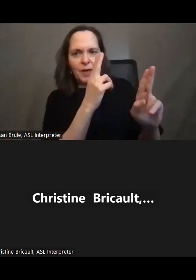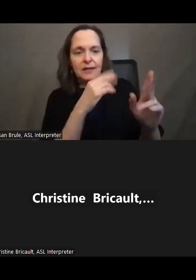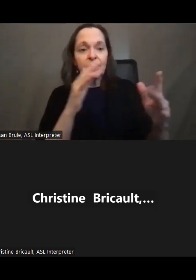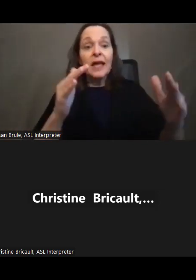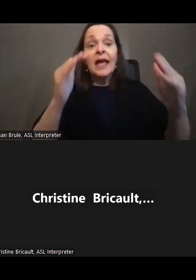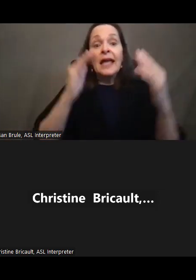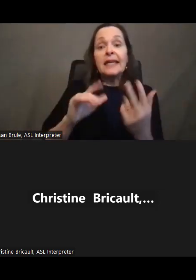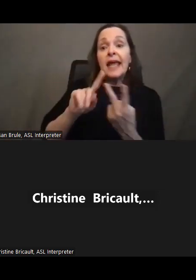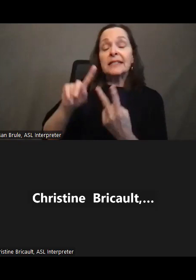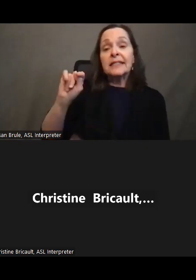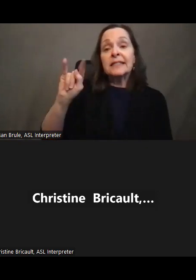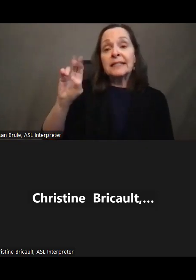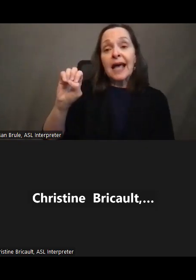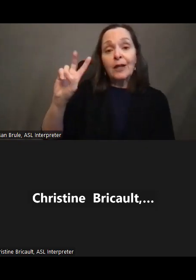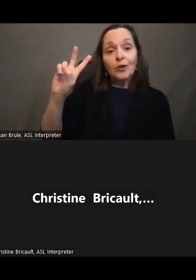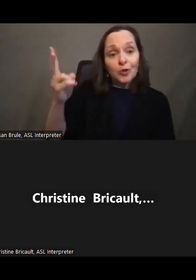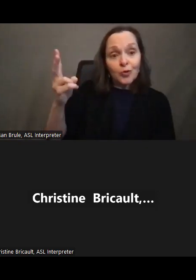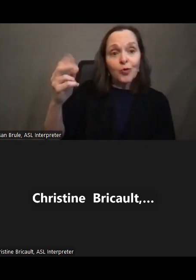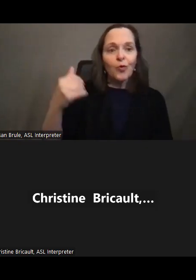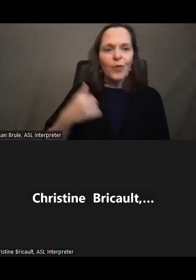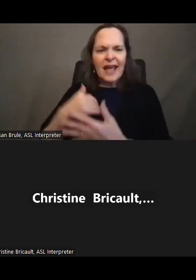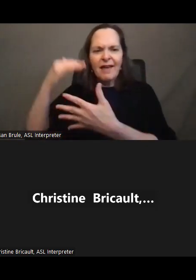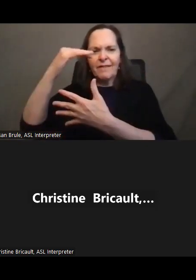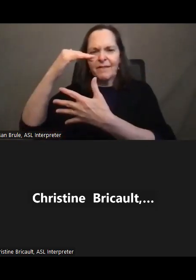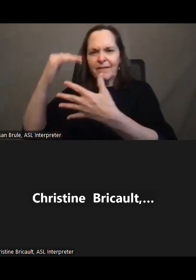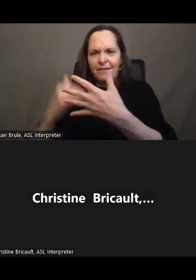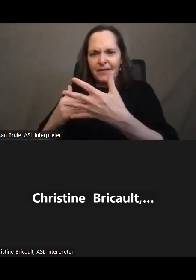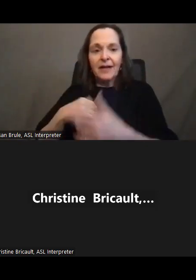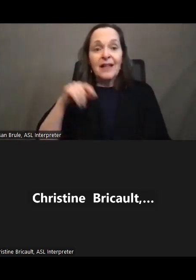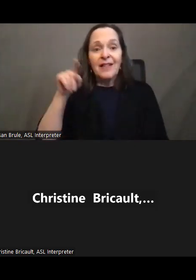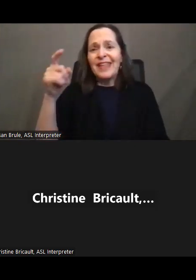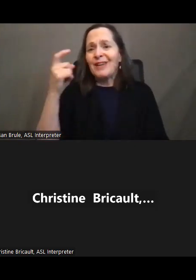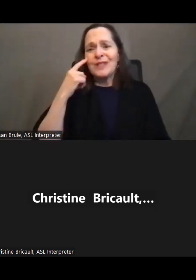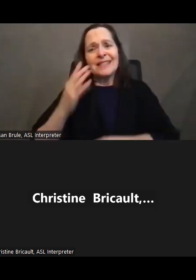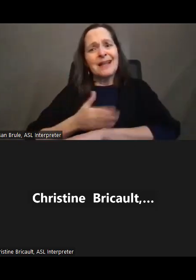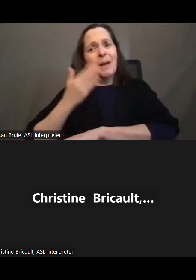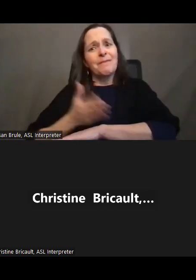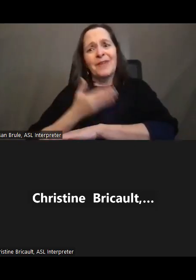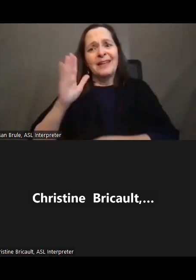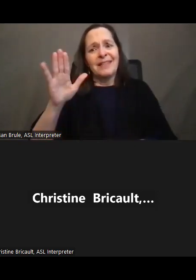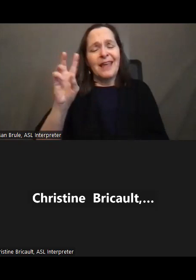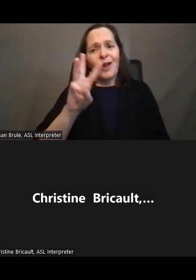They just had a website refresh that is beautiful and much more easy to navigate and find information.